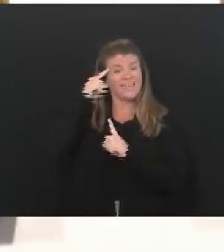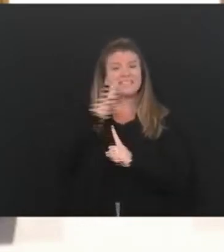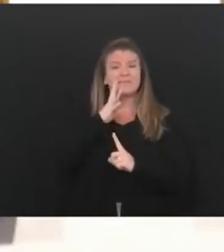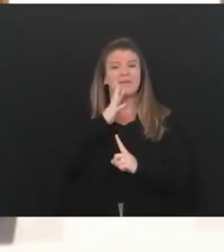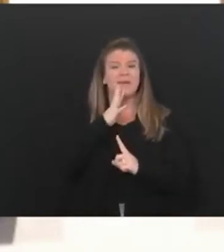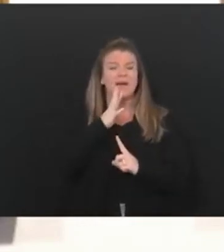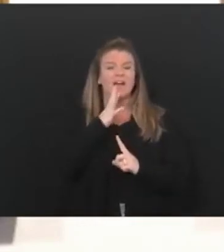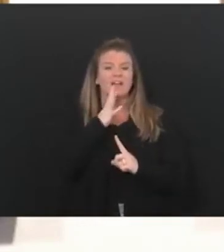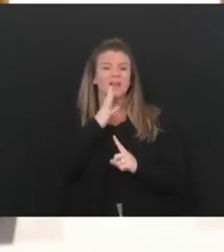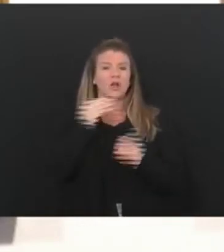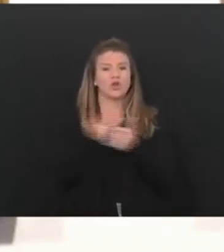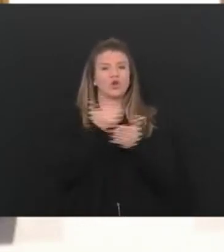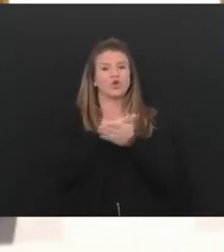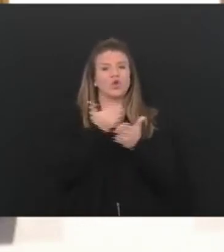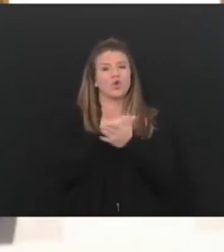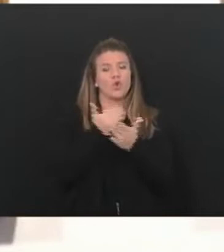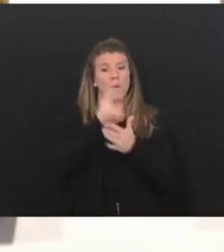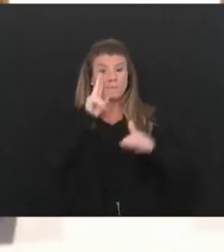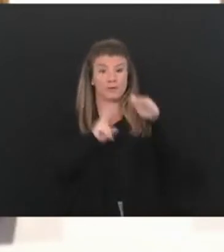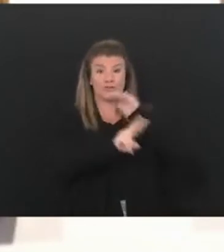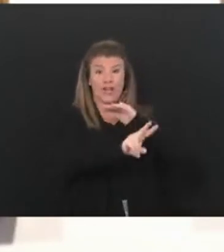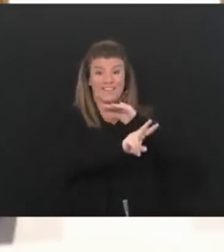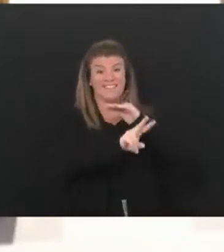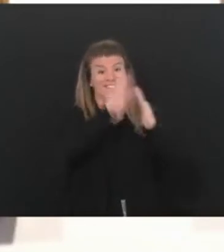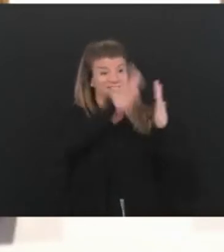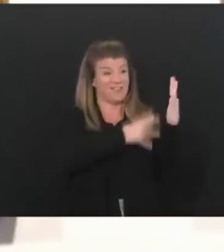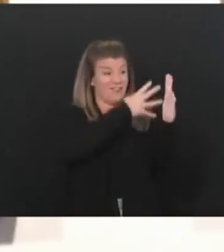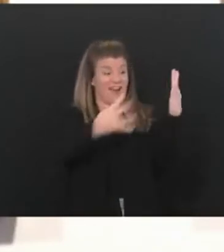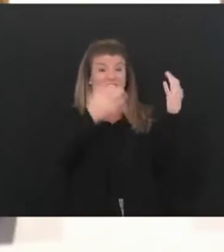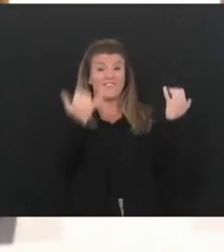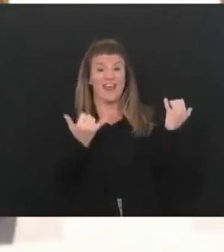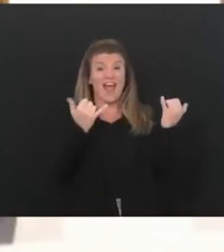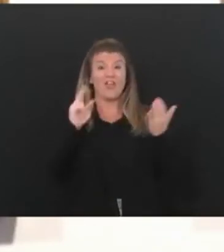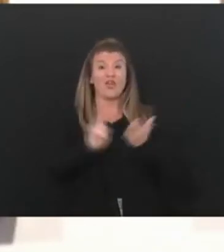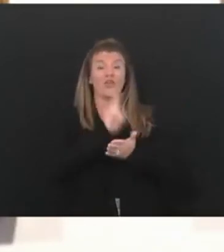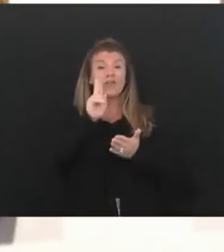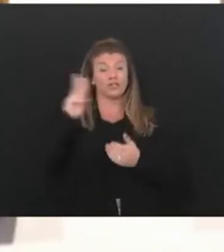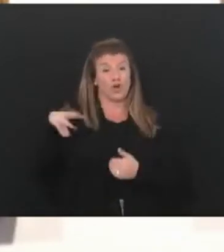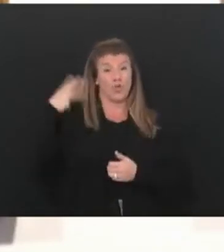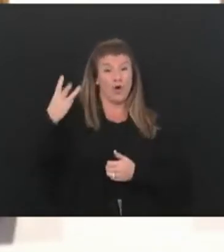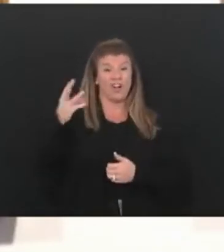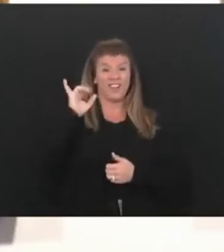TEAM. AND THE GOVERNOR IS REALLY REFERRING TO THE UPDATED